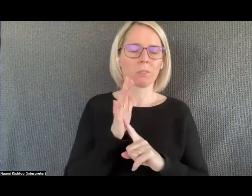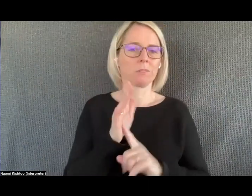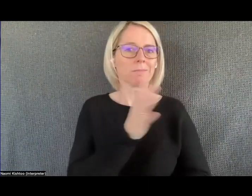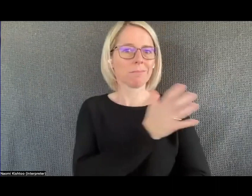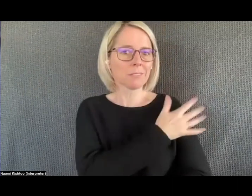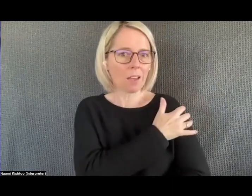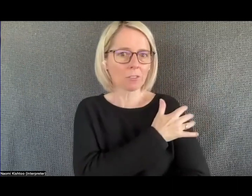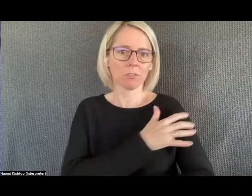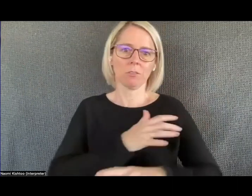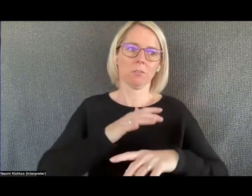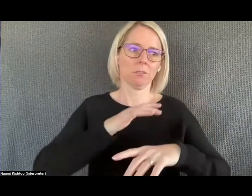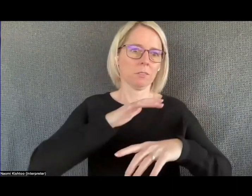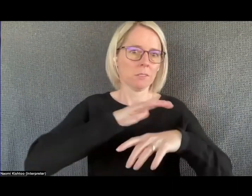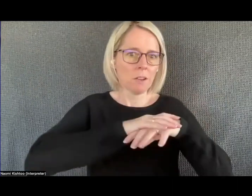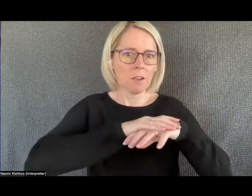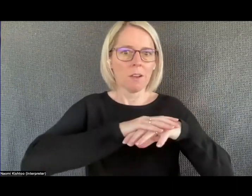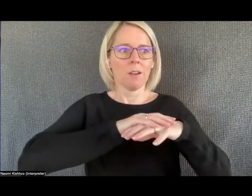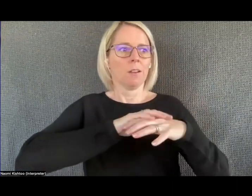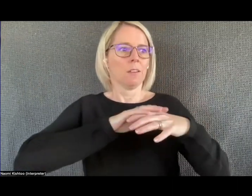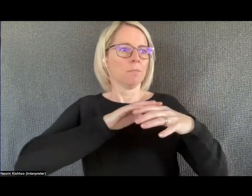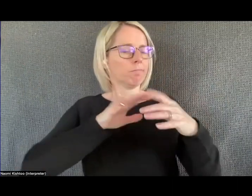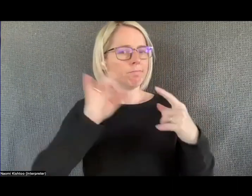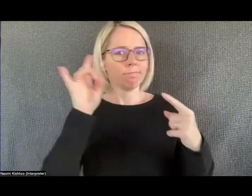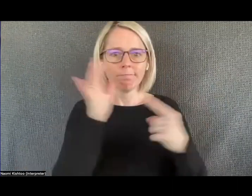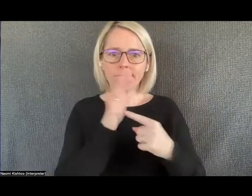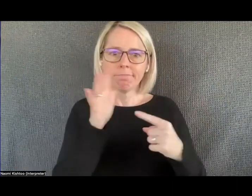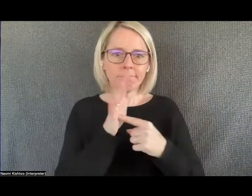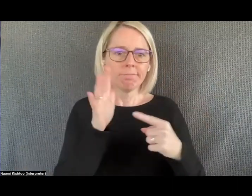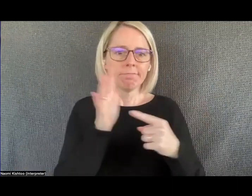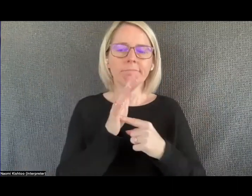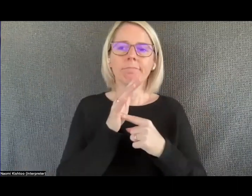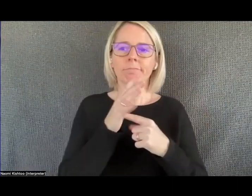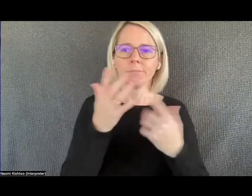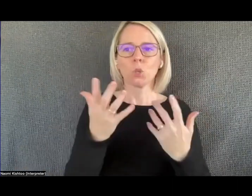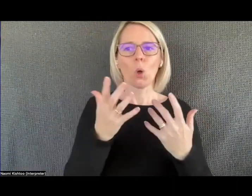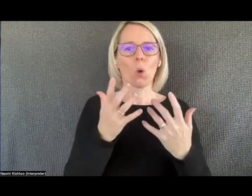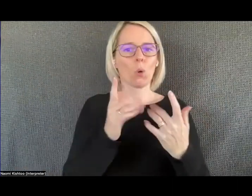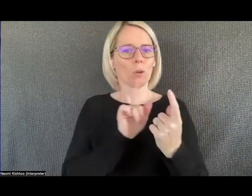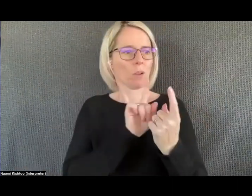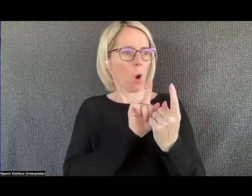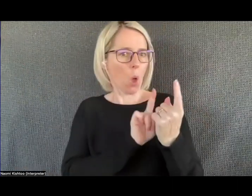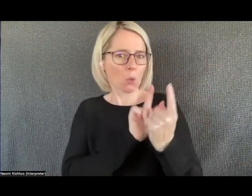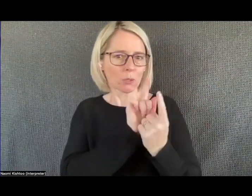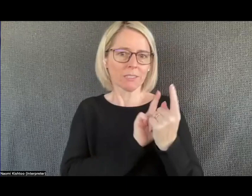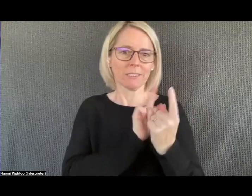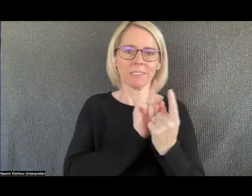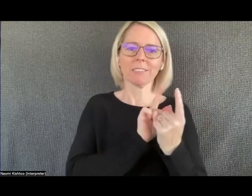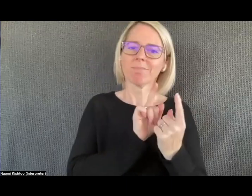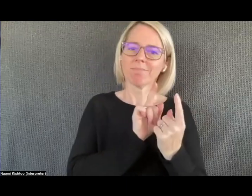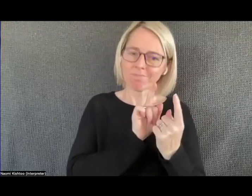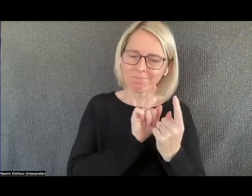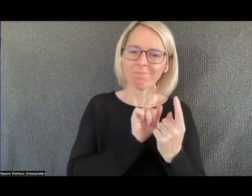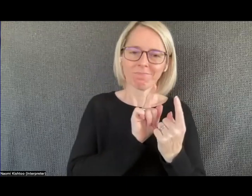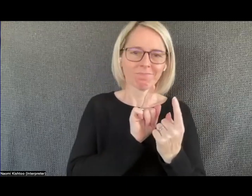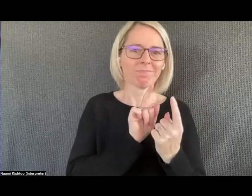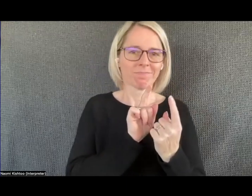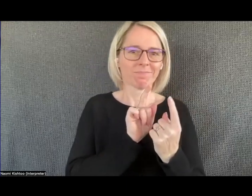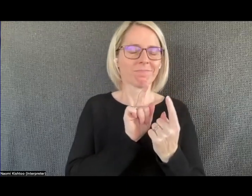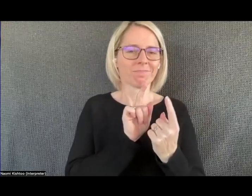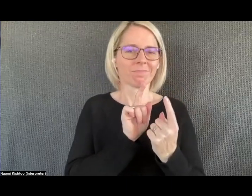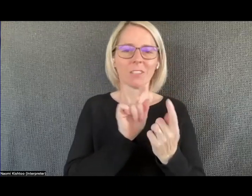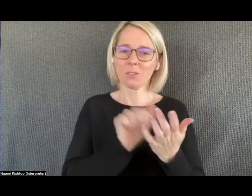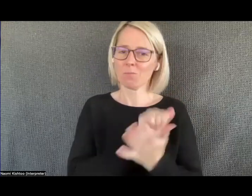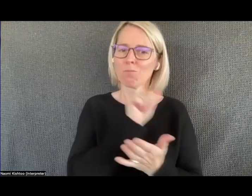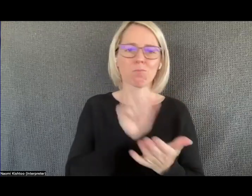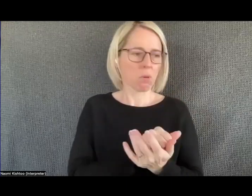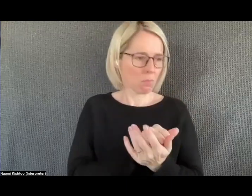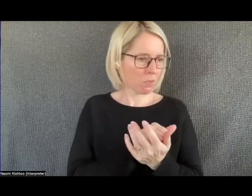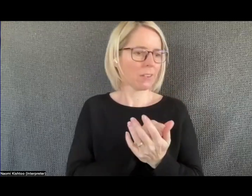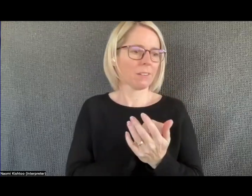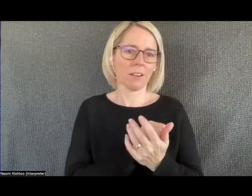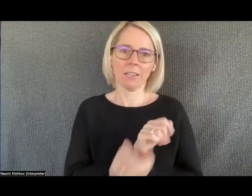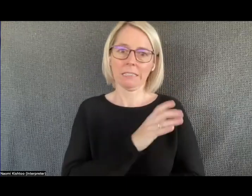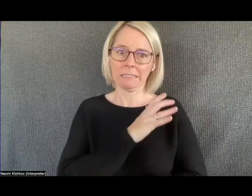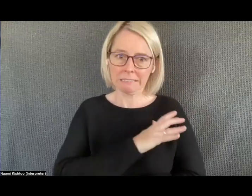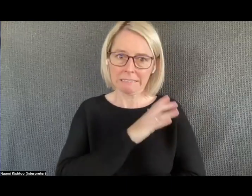then the closeness of touch is considered to be entirely appropriate socially and needed. There